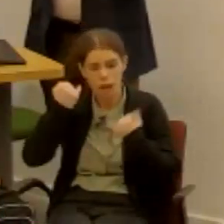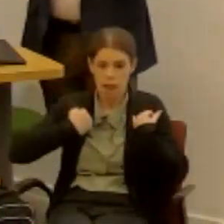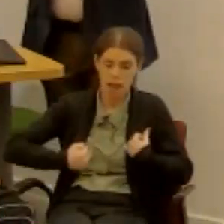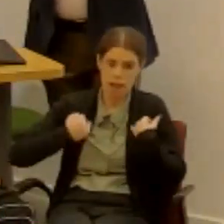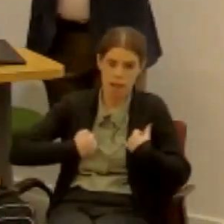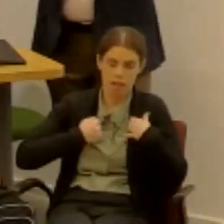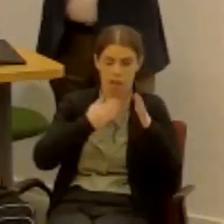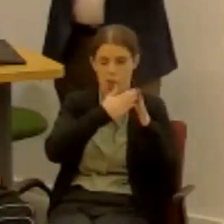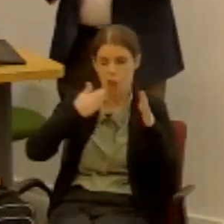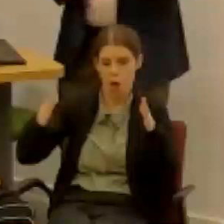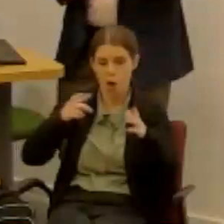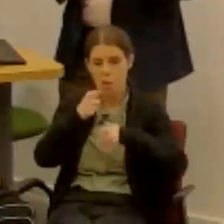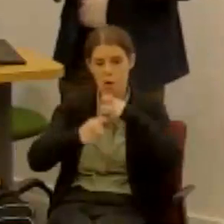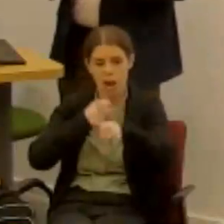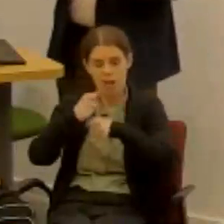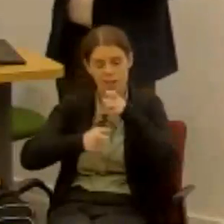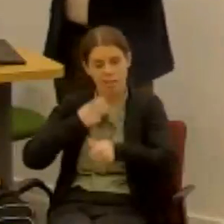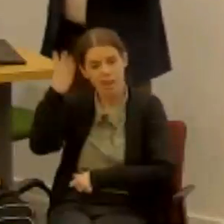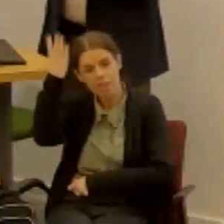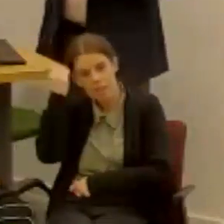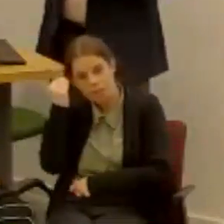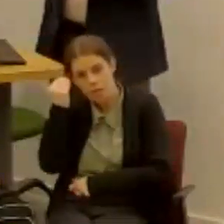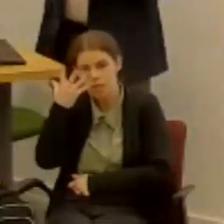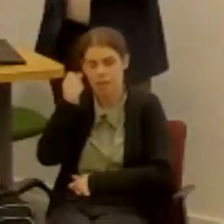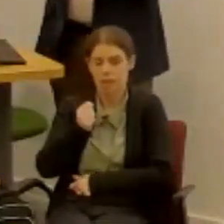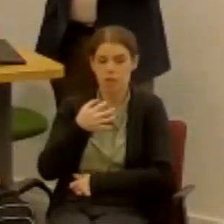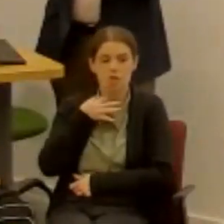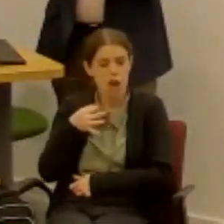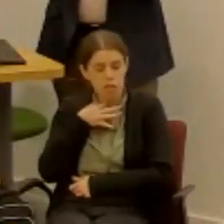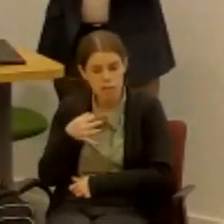word for dementia and associated orders, we find that the risk of developing that was